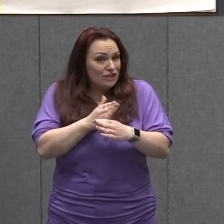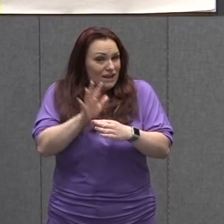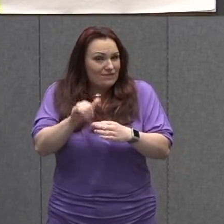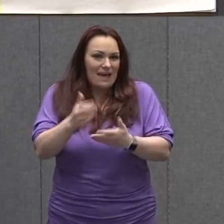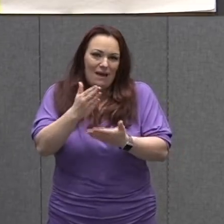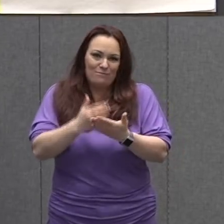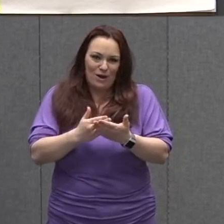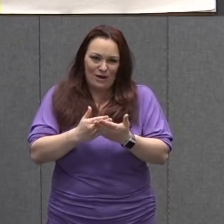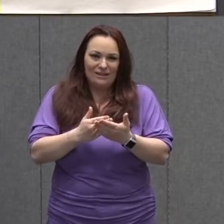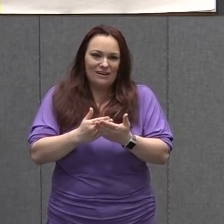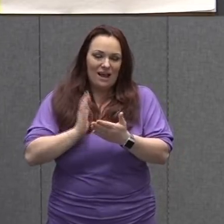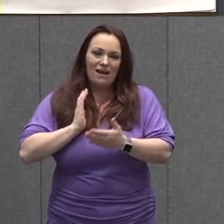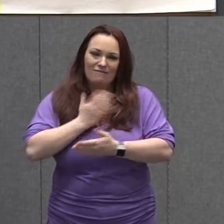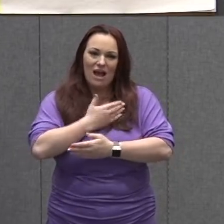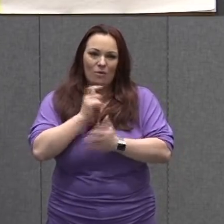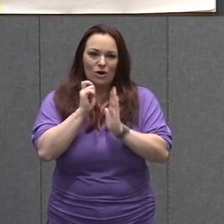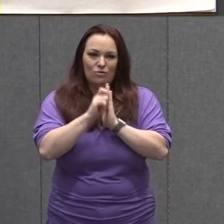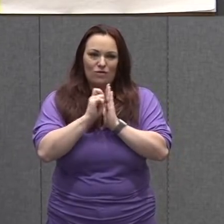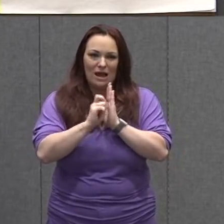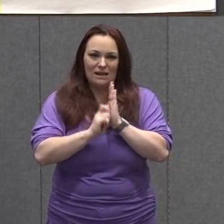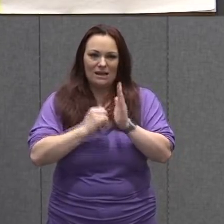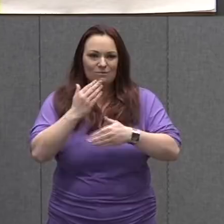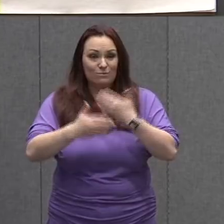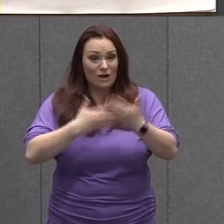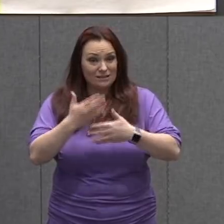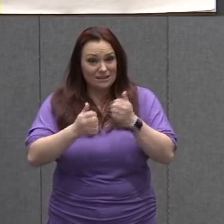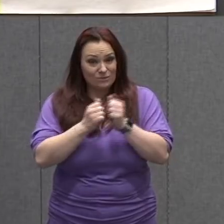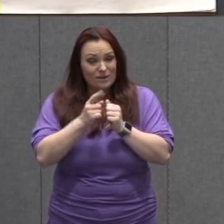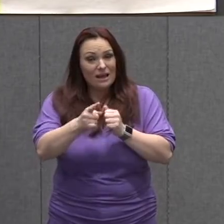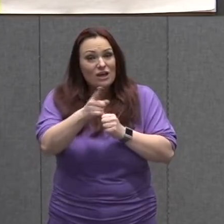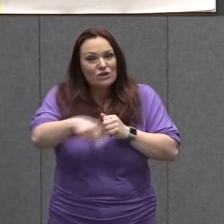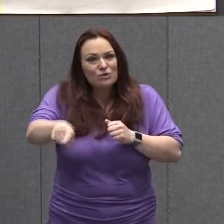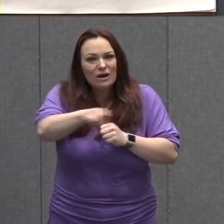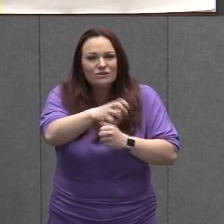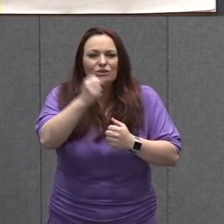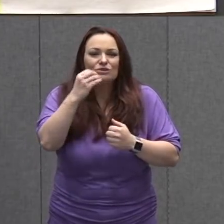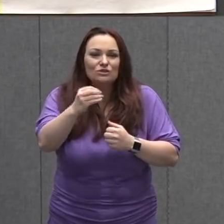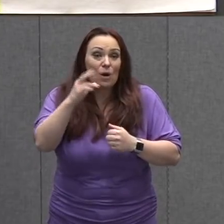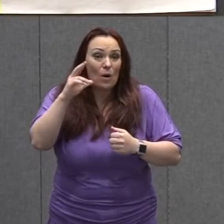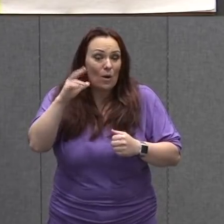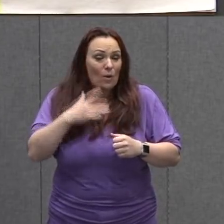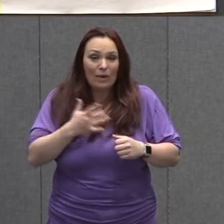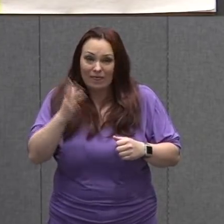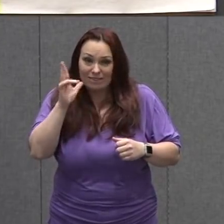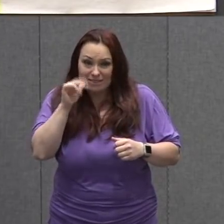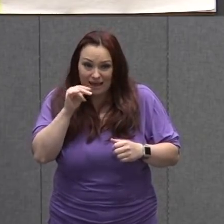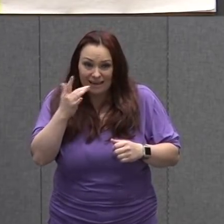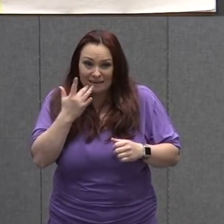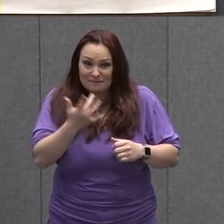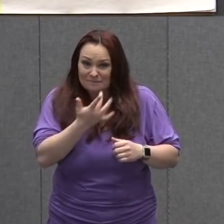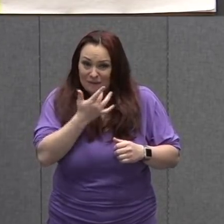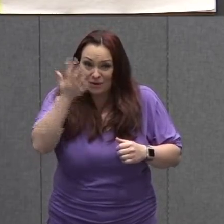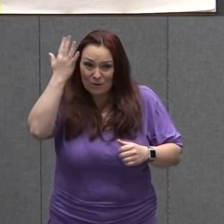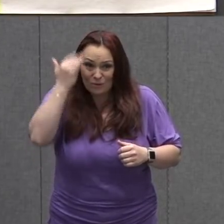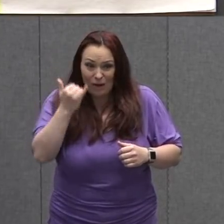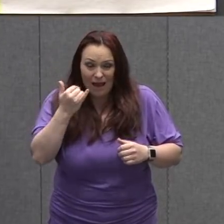of the writing process with you. You guys are so lucky because up next we have Miss Kathy.